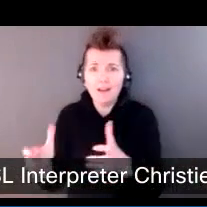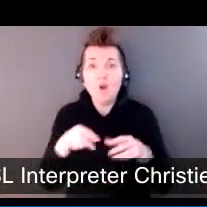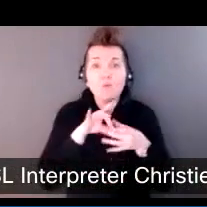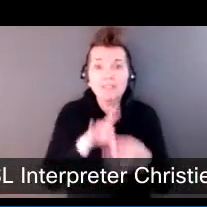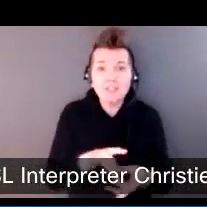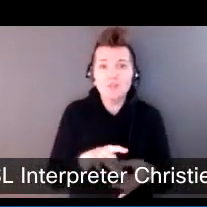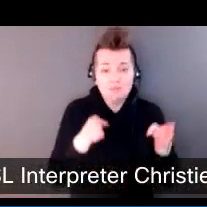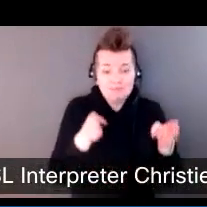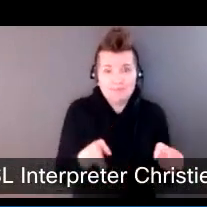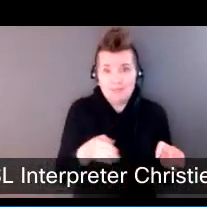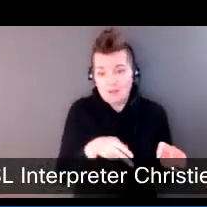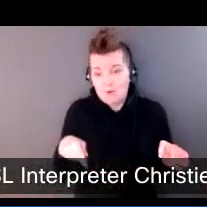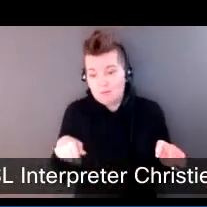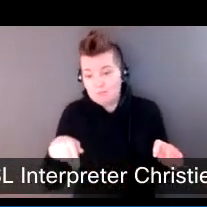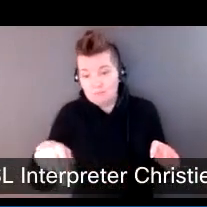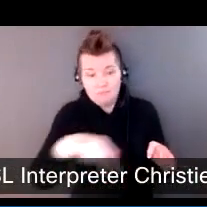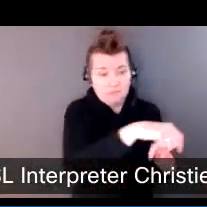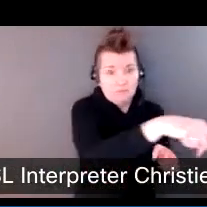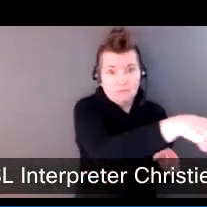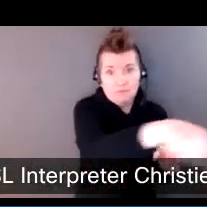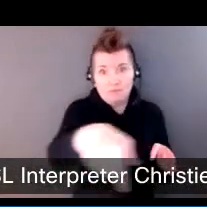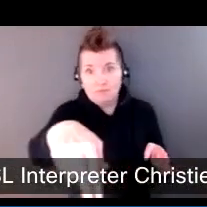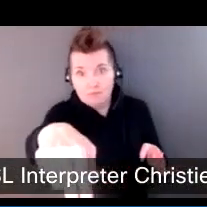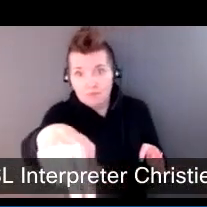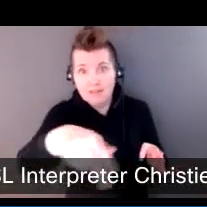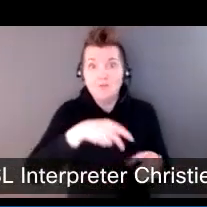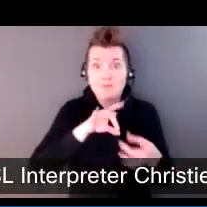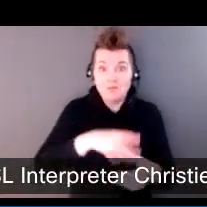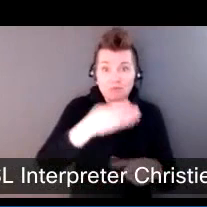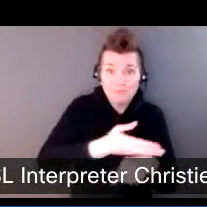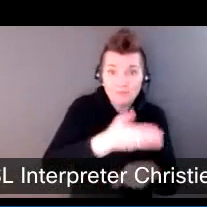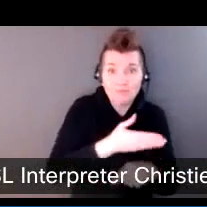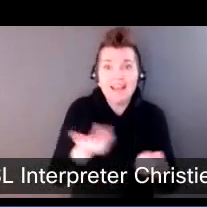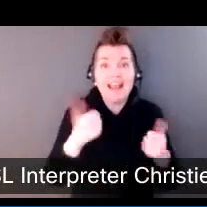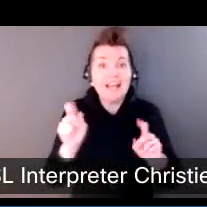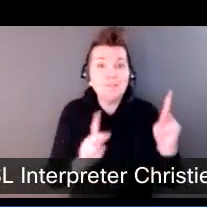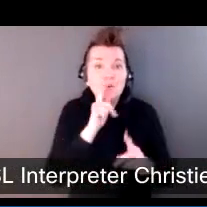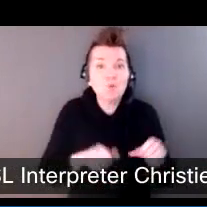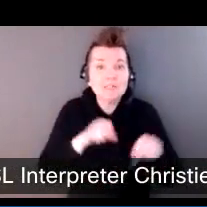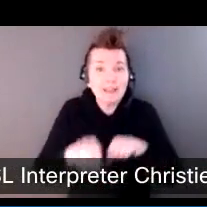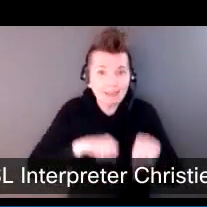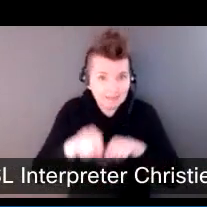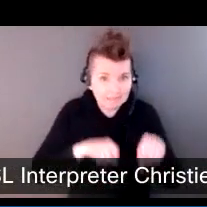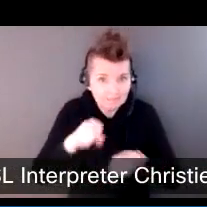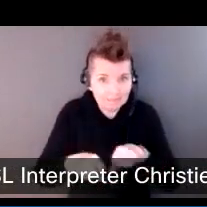barriers in construction work zones, and people cycling facing barriers in construction work zones.